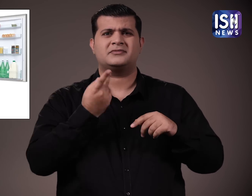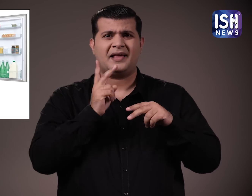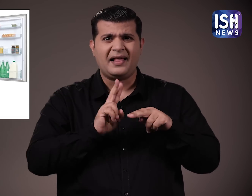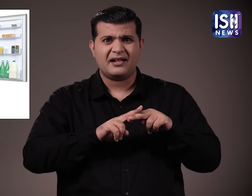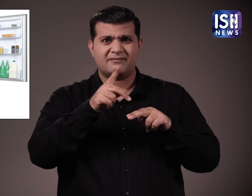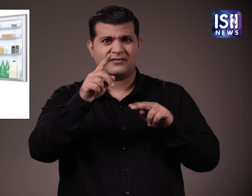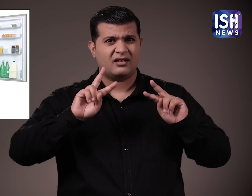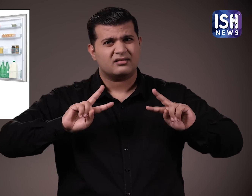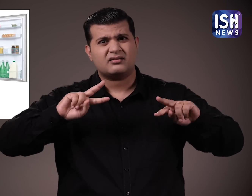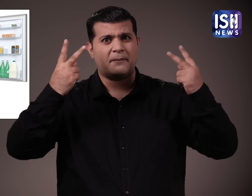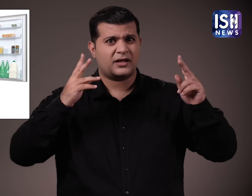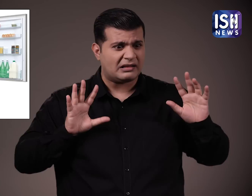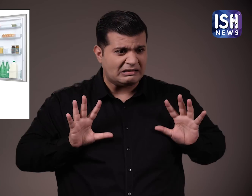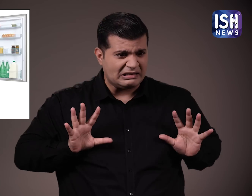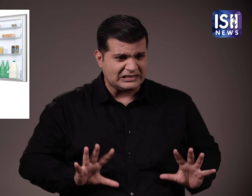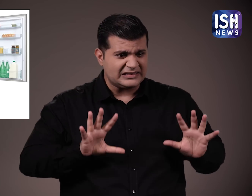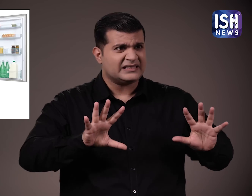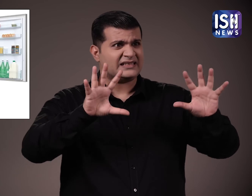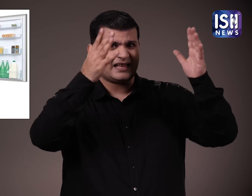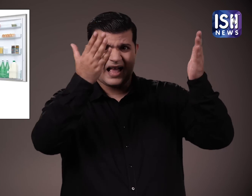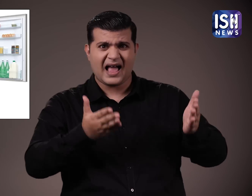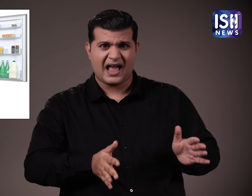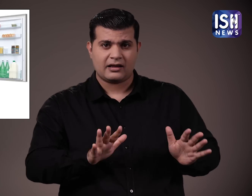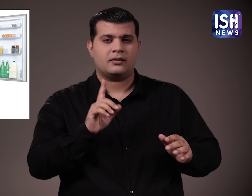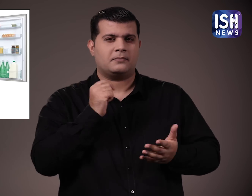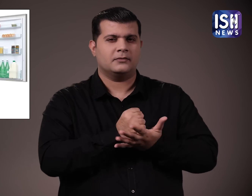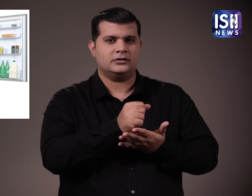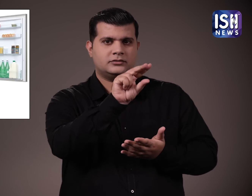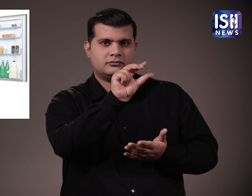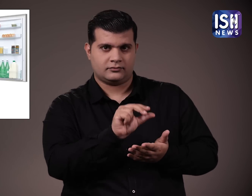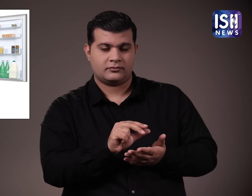If all the sections are loaded with food then tenmperature has to be set